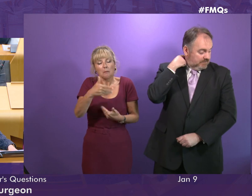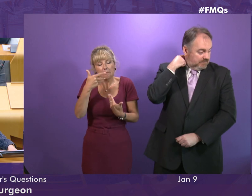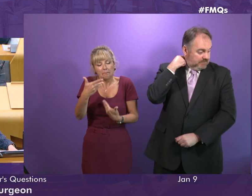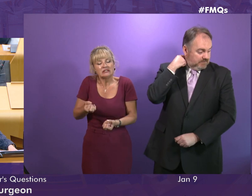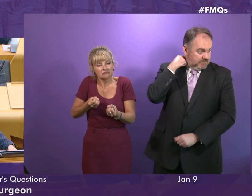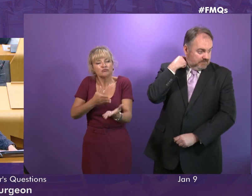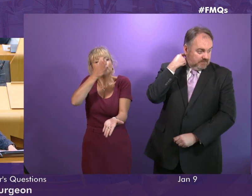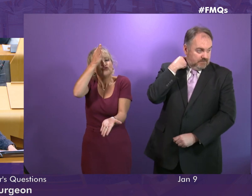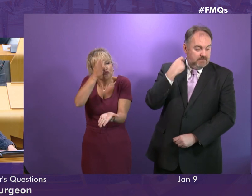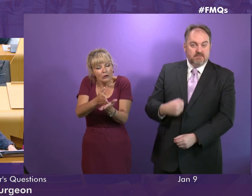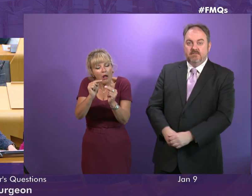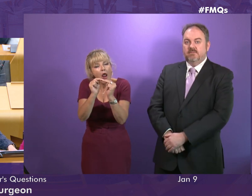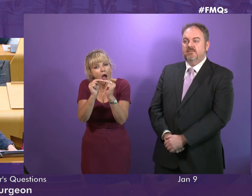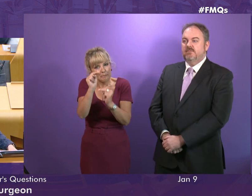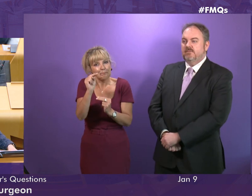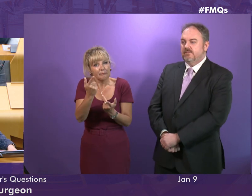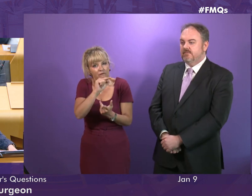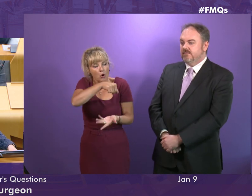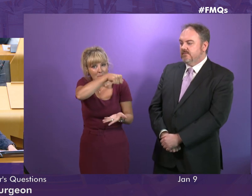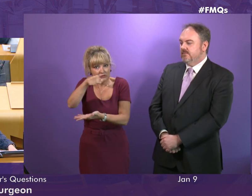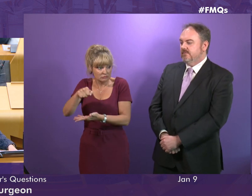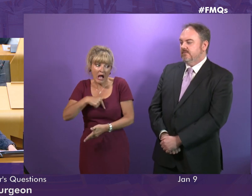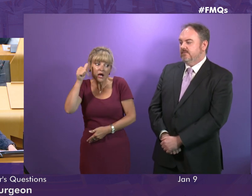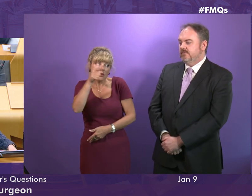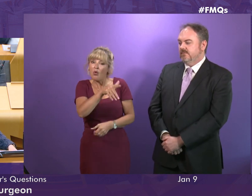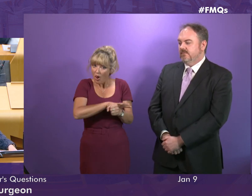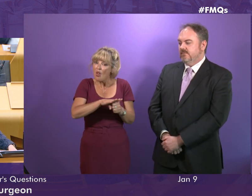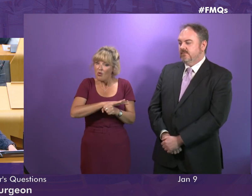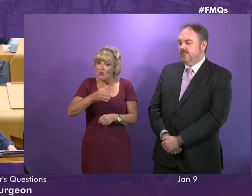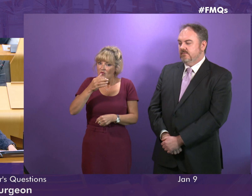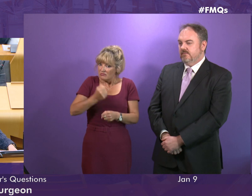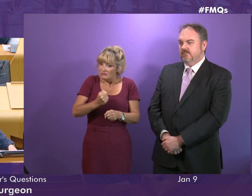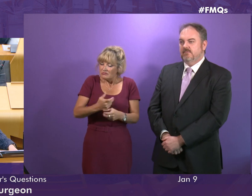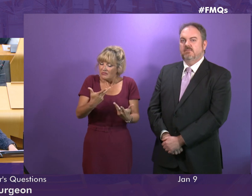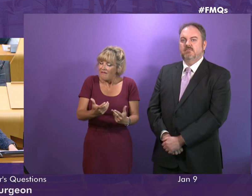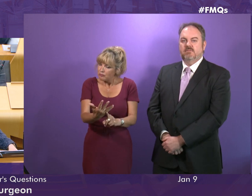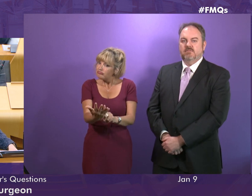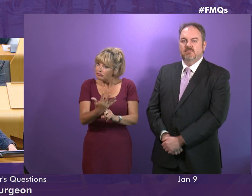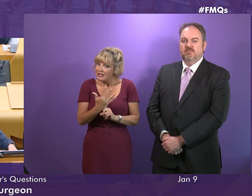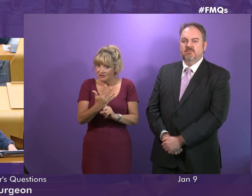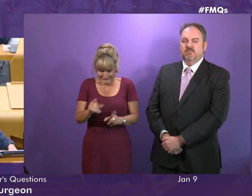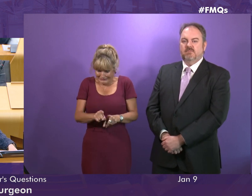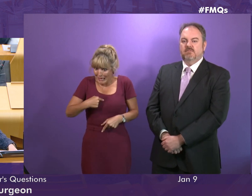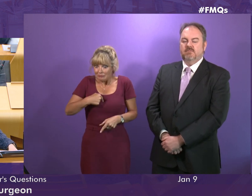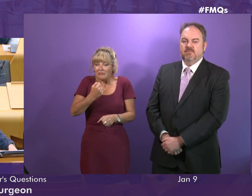increase in local government budgets in this financial year. Of course local government works under pressure. This Government also works under financial pressure, but we will